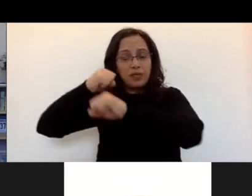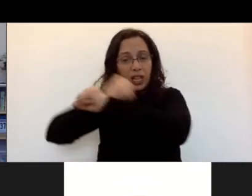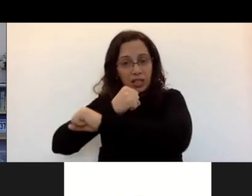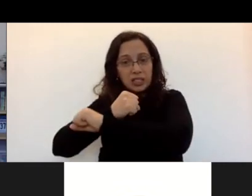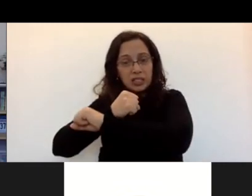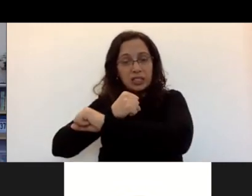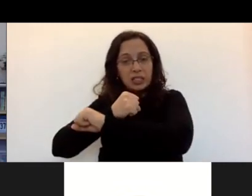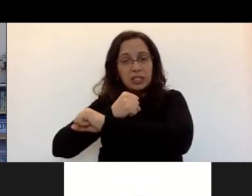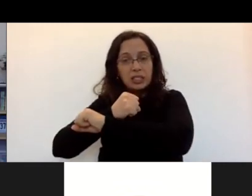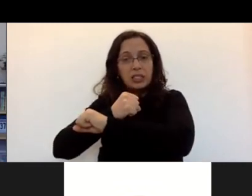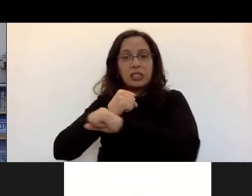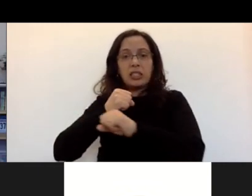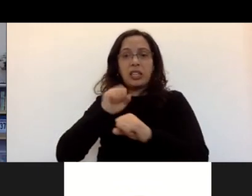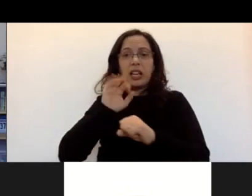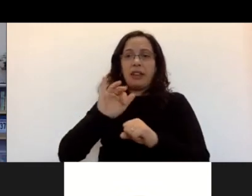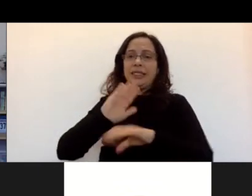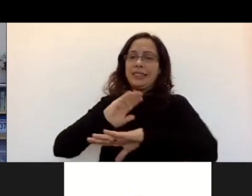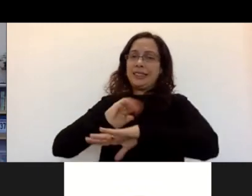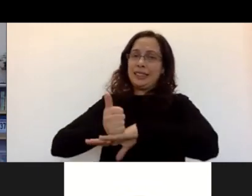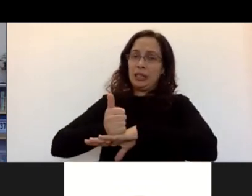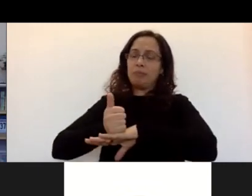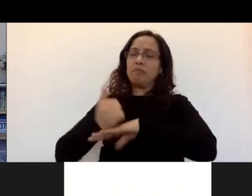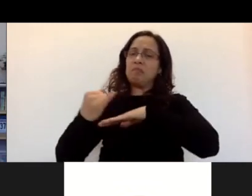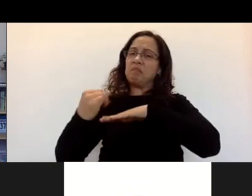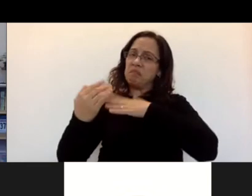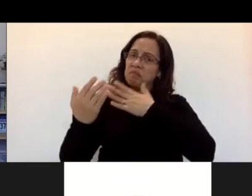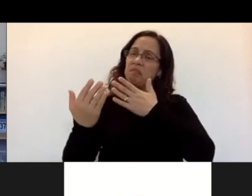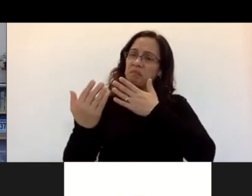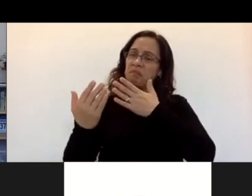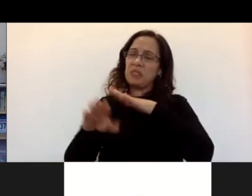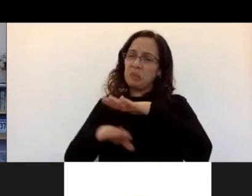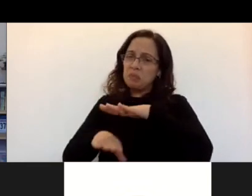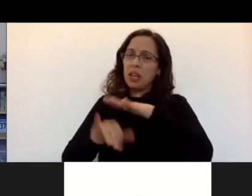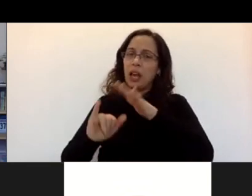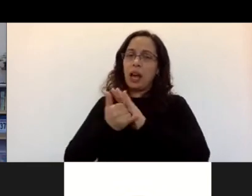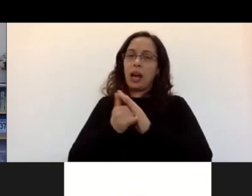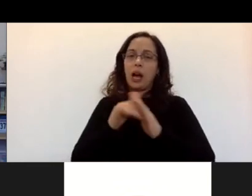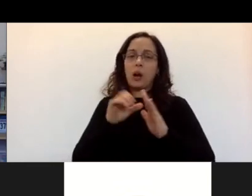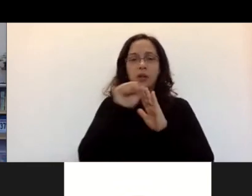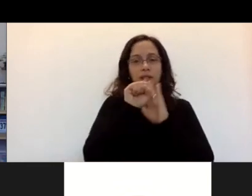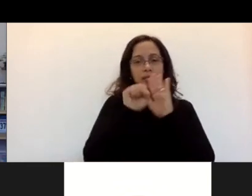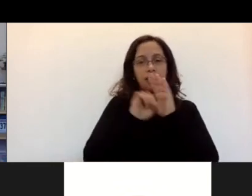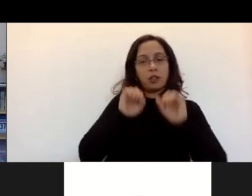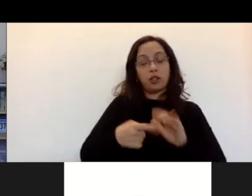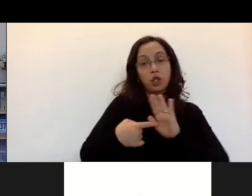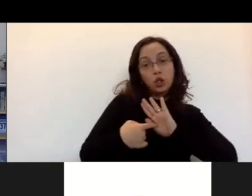fundamental way in which a state could demonstrate its legitimacy and its control and that was